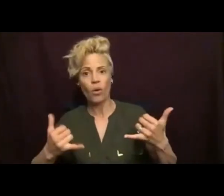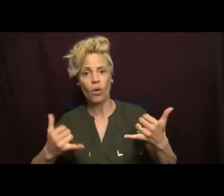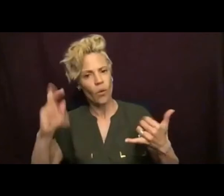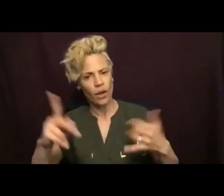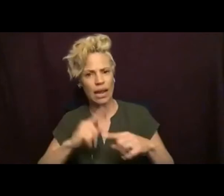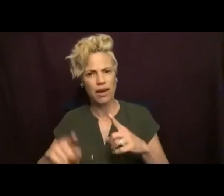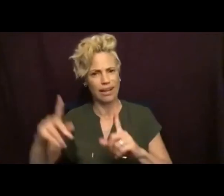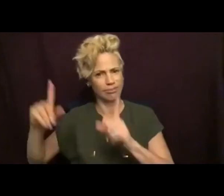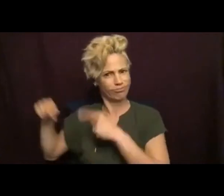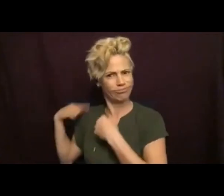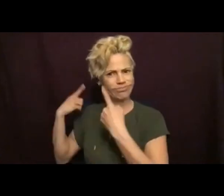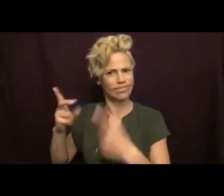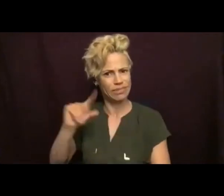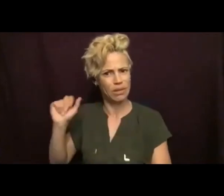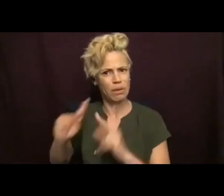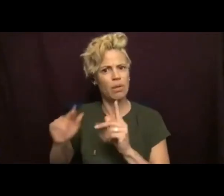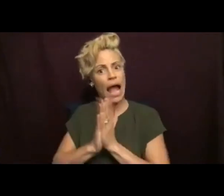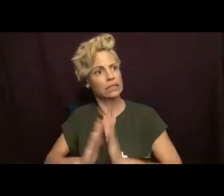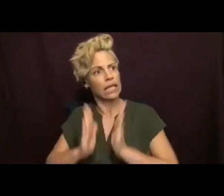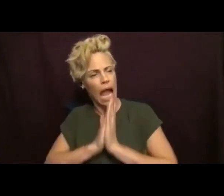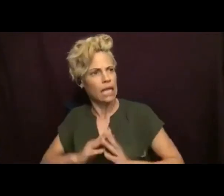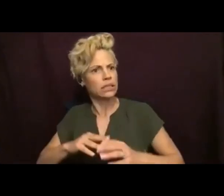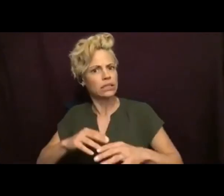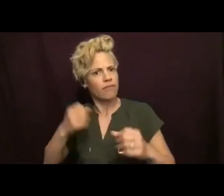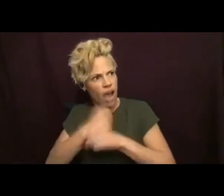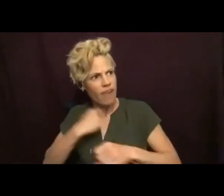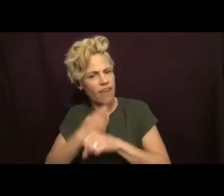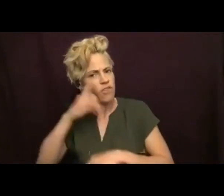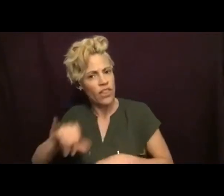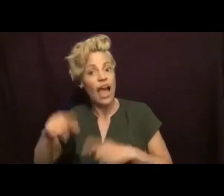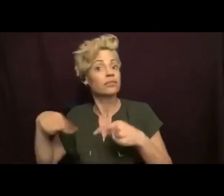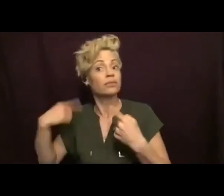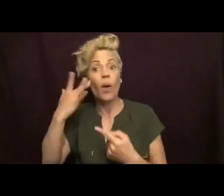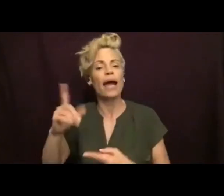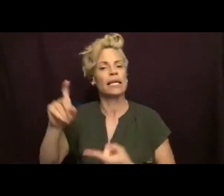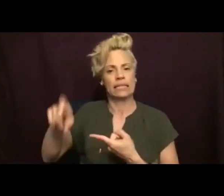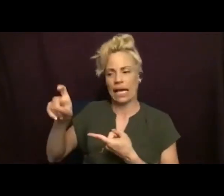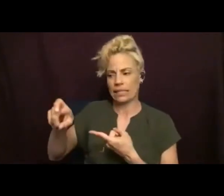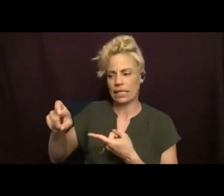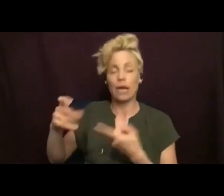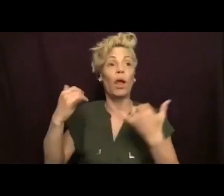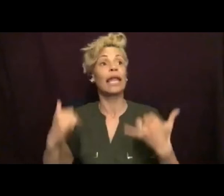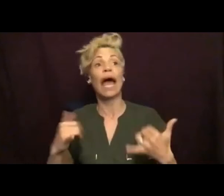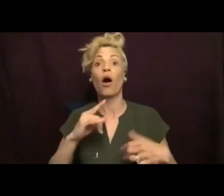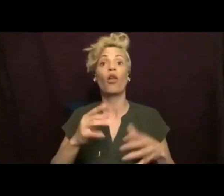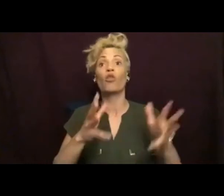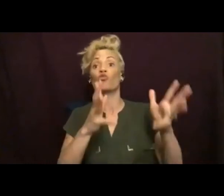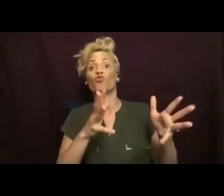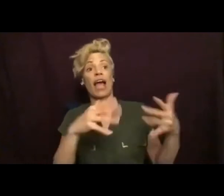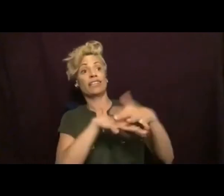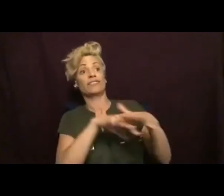And now that the mainstream world needs it, it's okay. And the central lesson that tells us